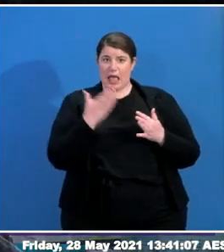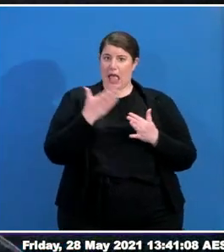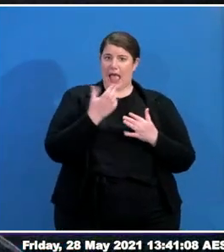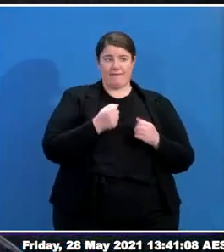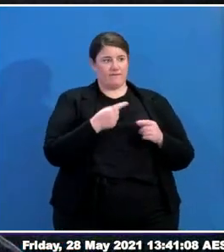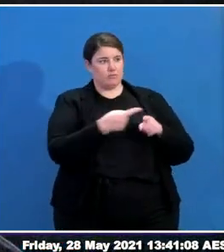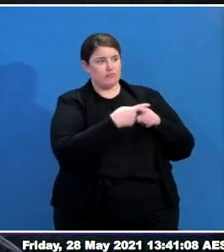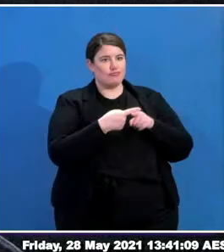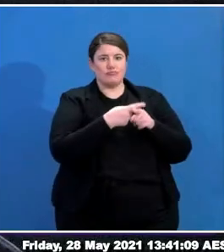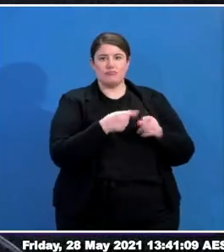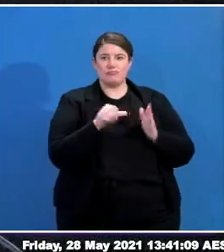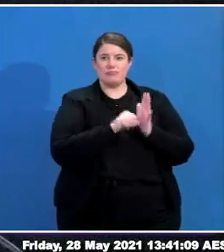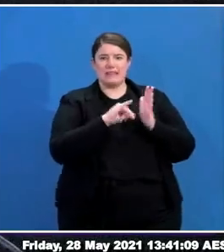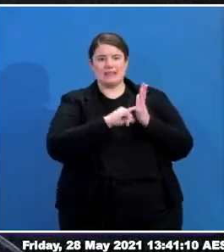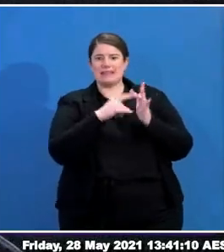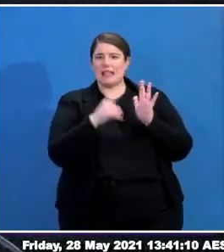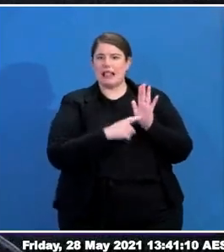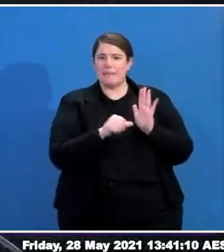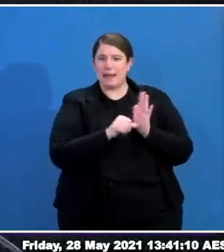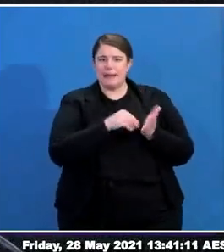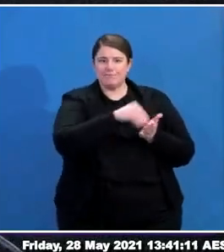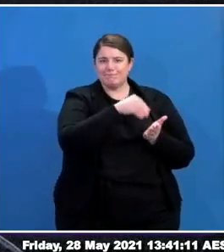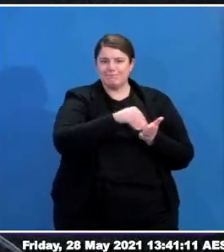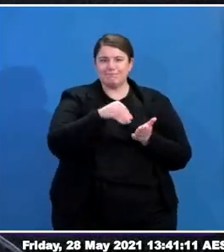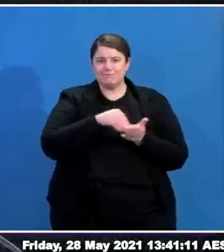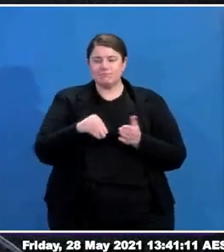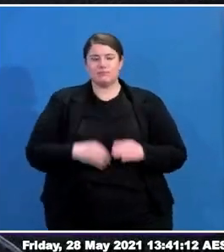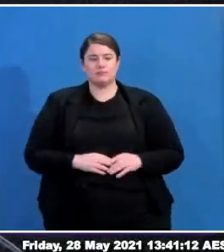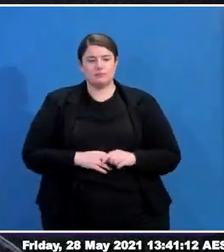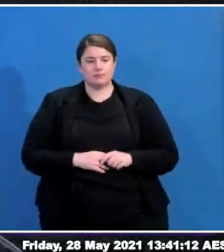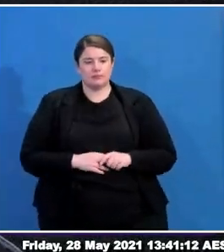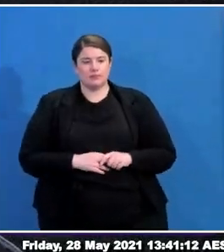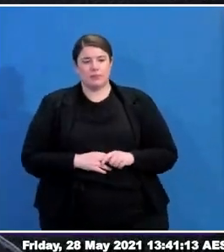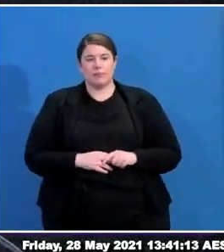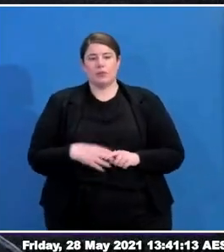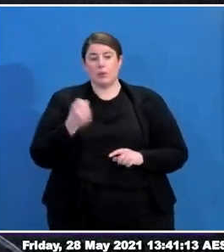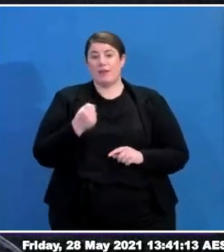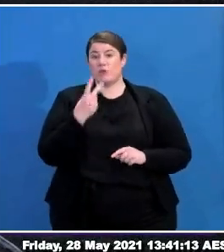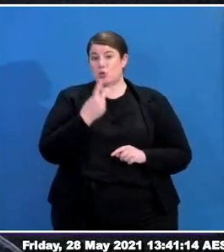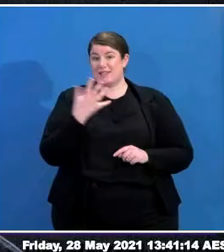We have around 25,000 participants in the scheme who receive SIL supports.